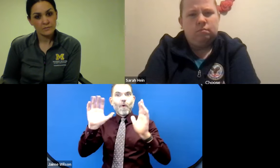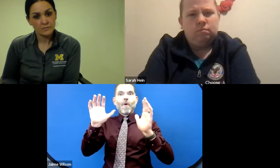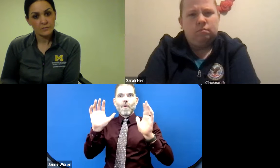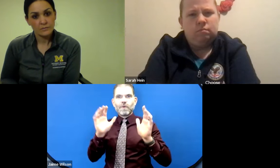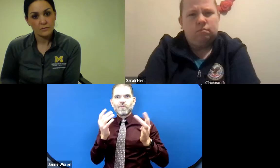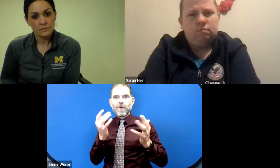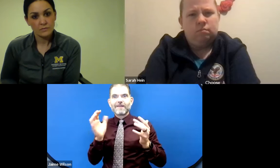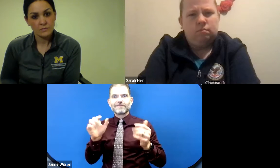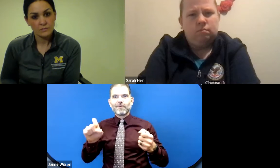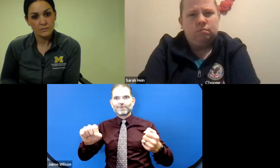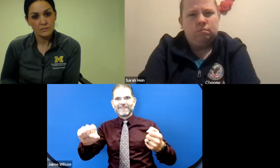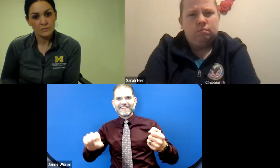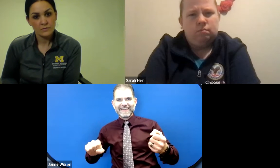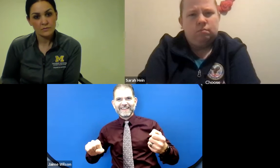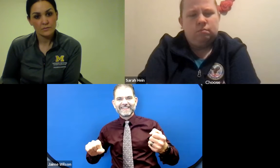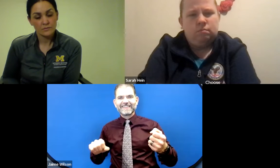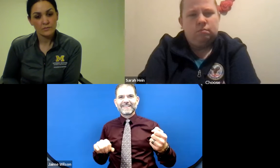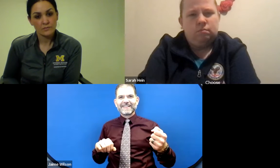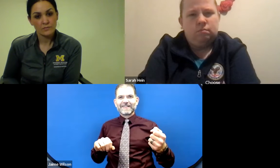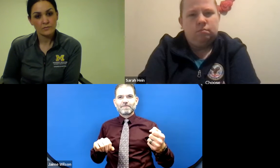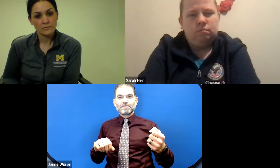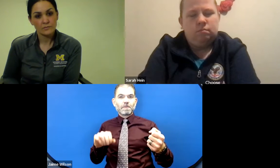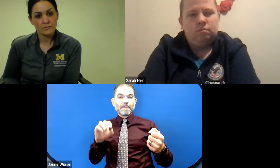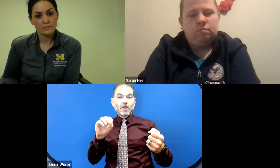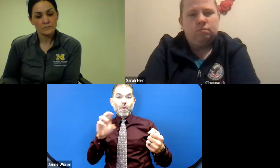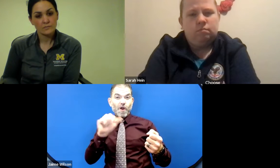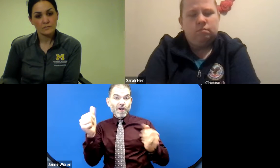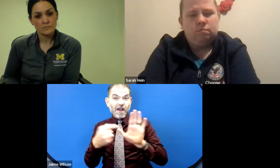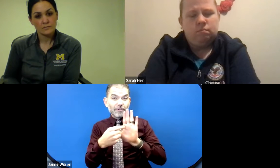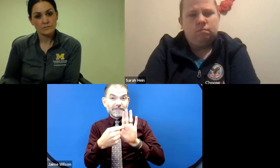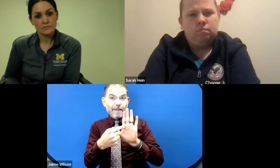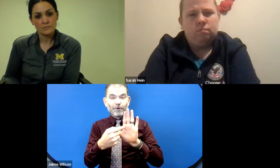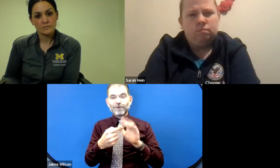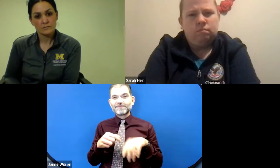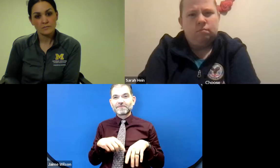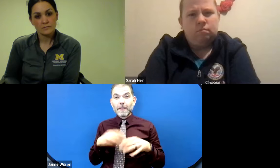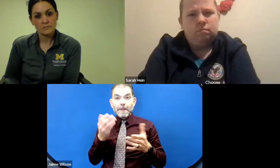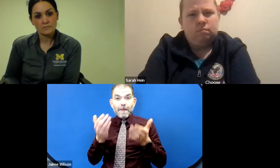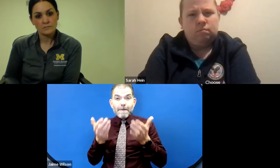ASL Interpreter: one of their gears in a particular slot for too long before remembering to shift.